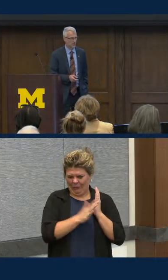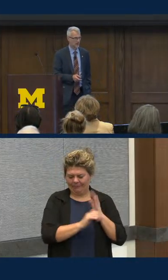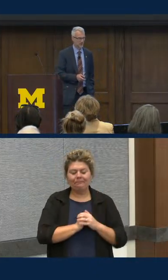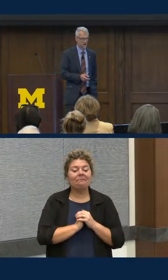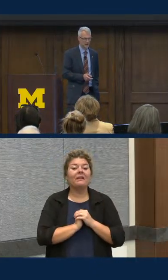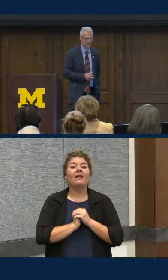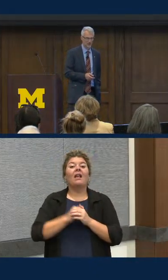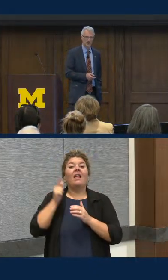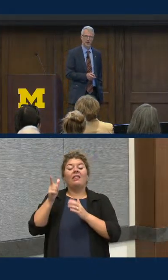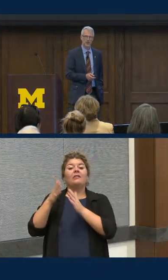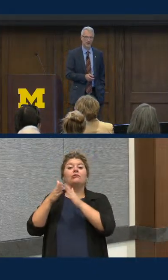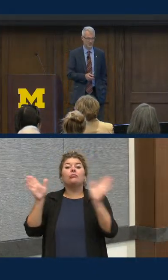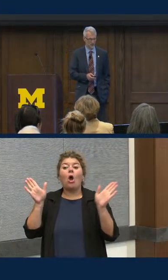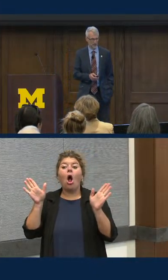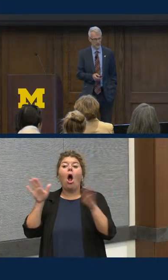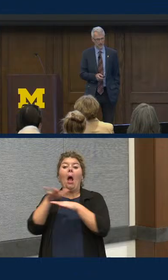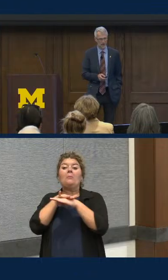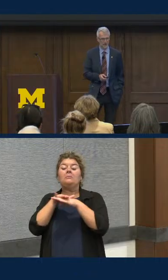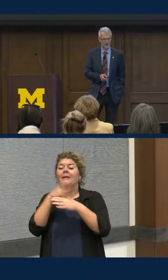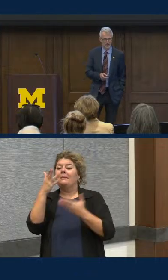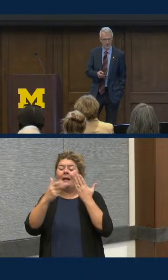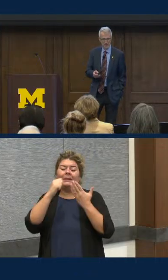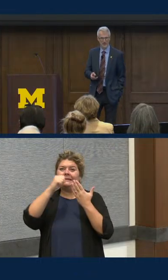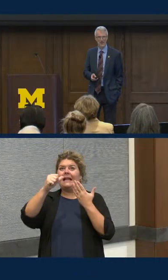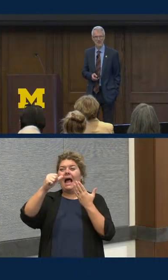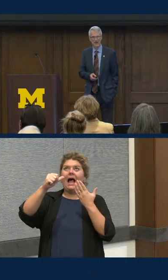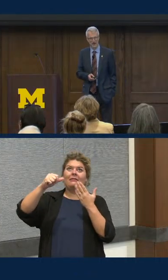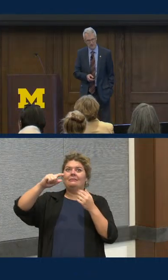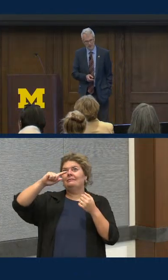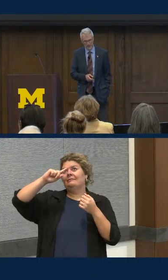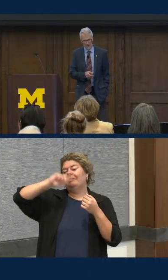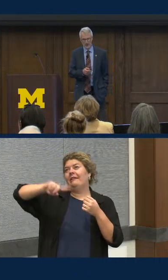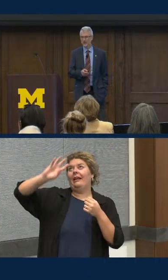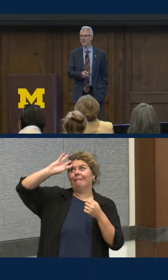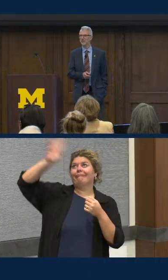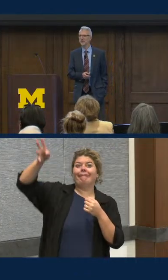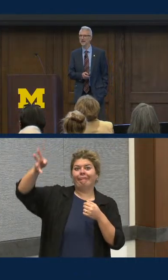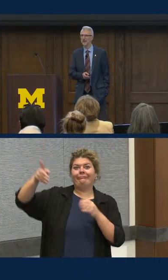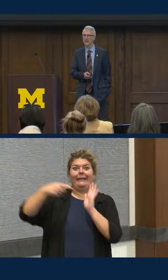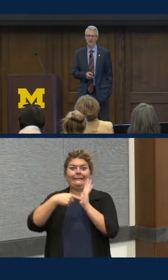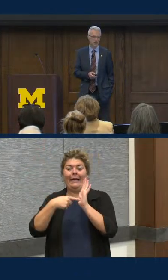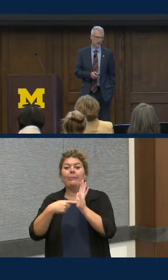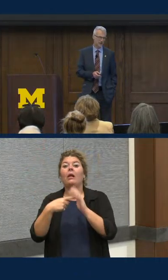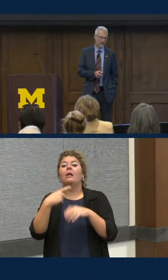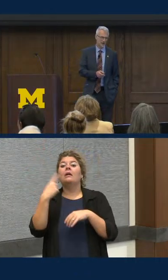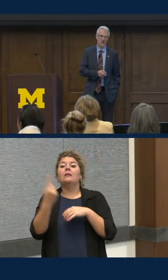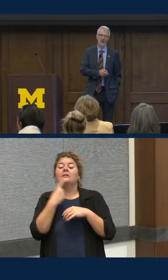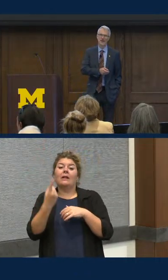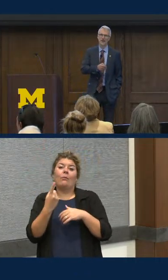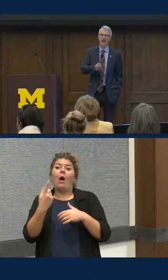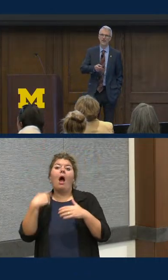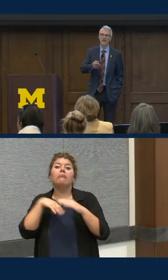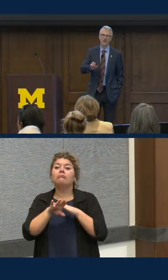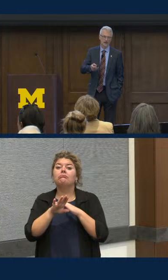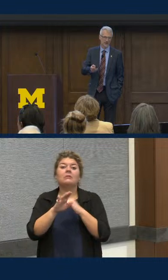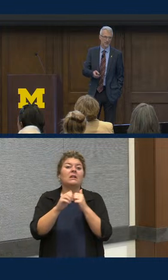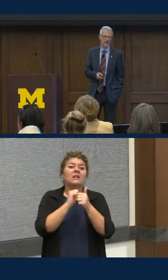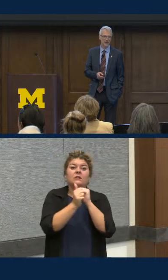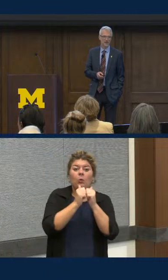talk about the broader context and not a hypothetical example with someone injuring themselves